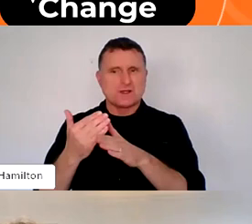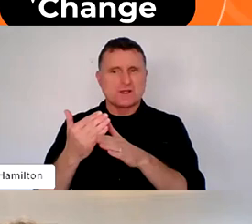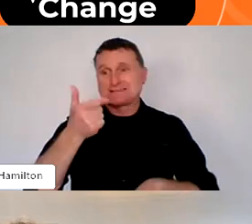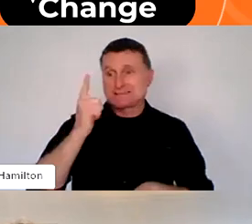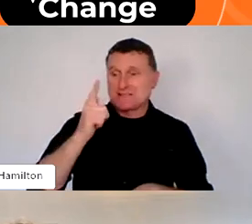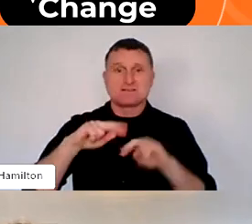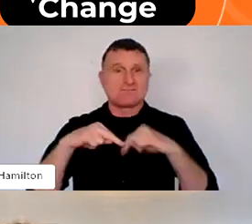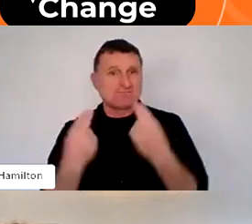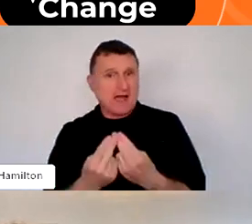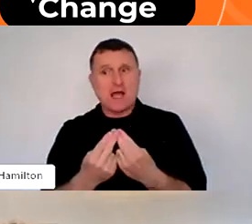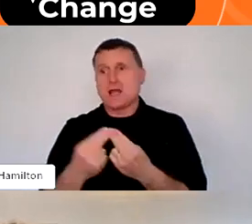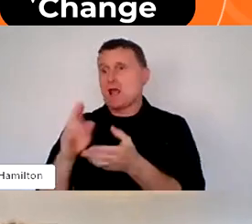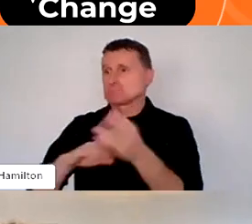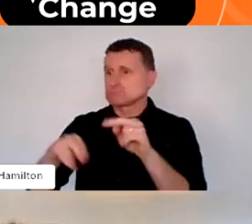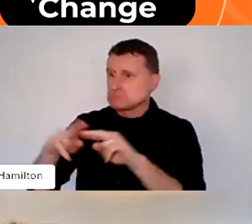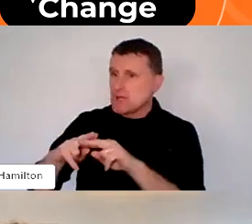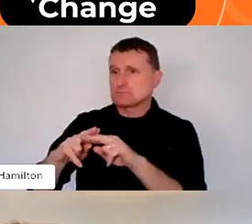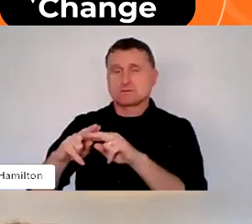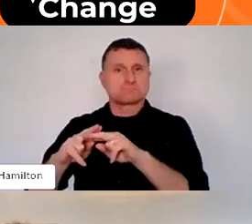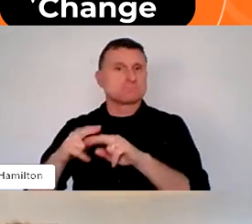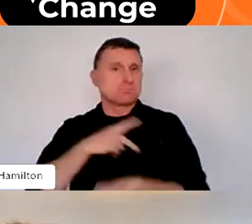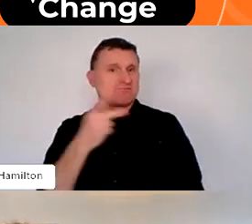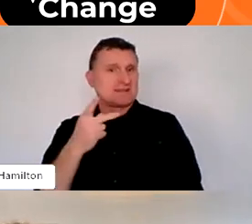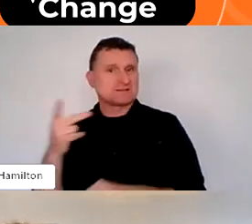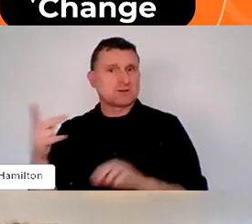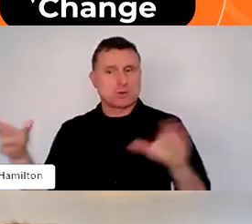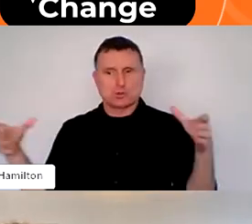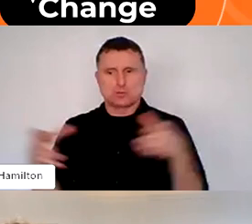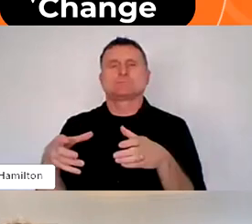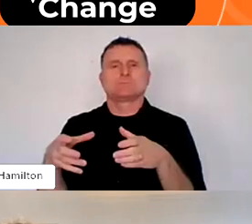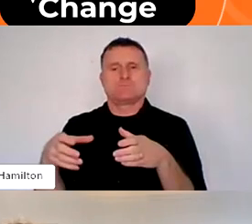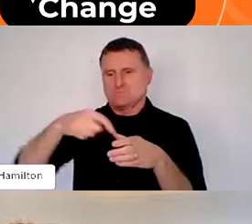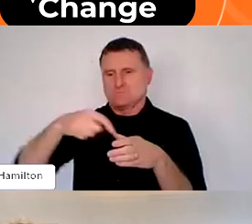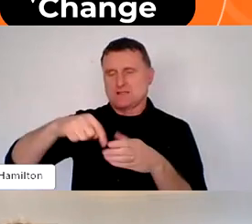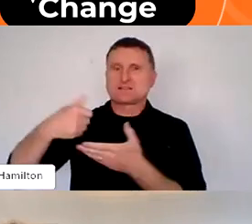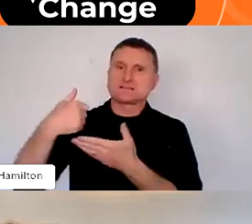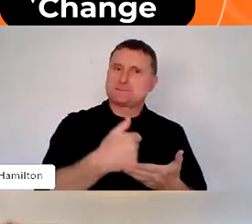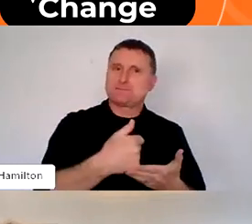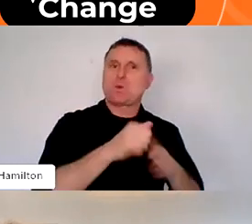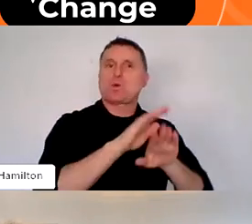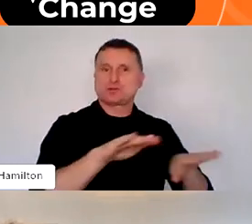Children, teachers, whānau and professionals need to be able to work together to support children's learning